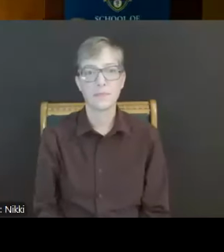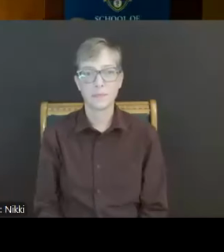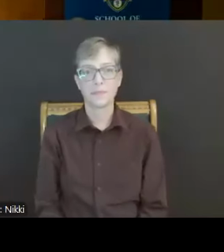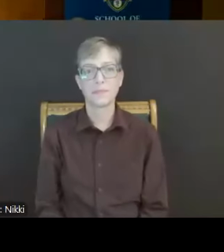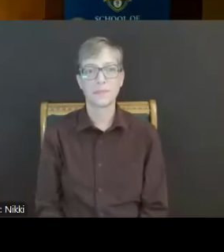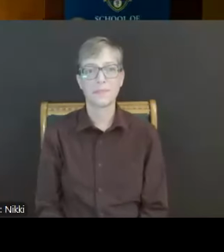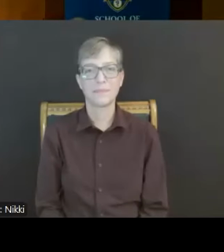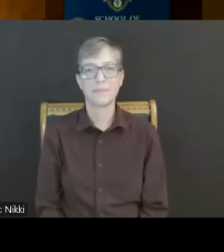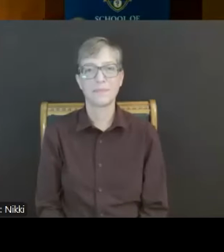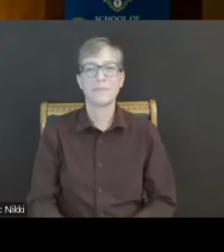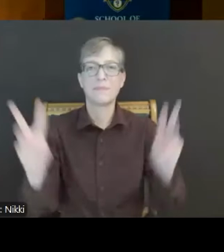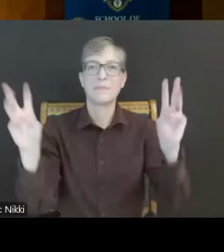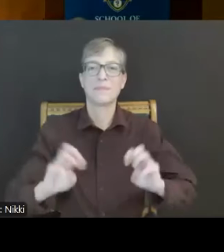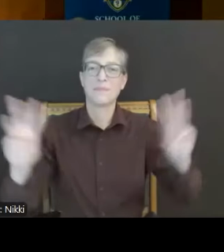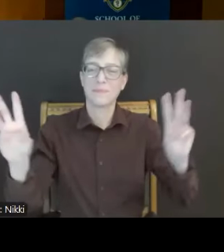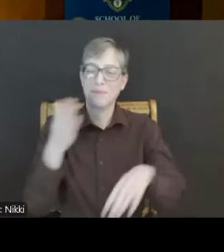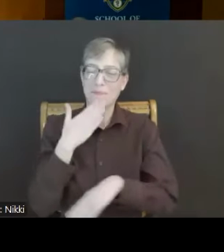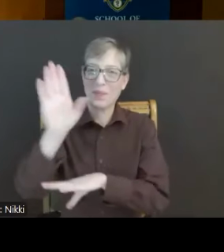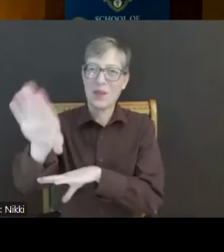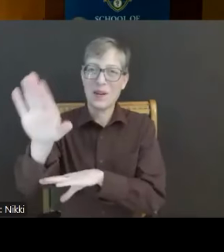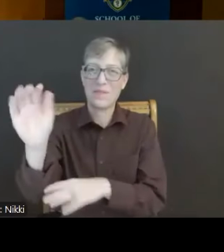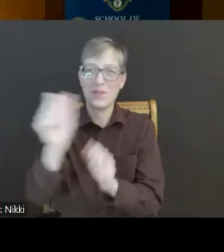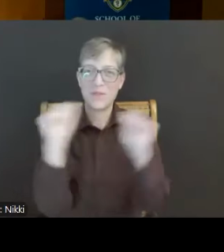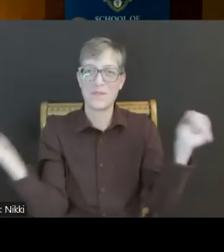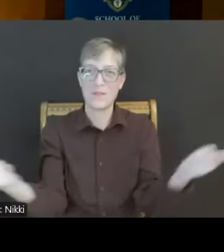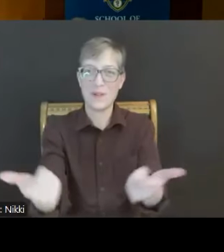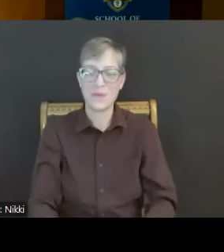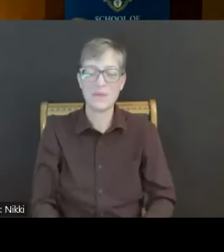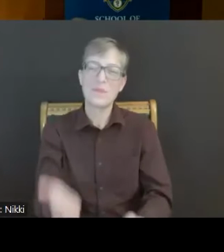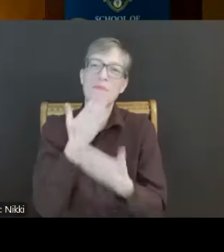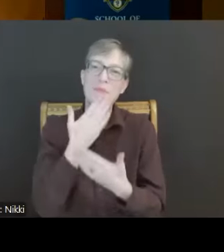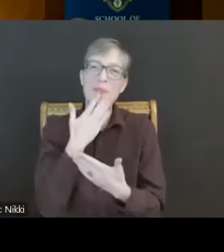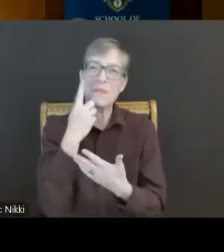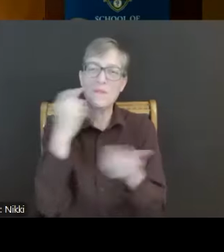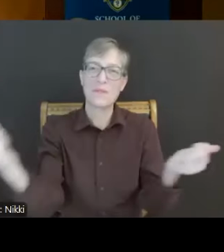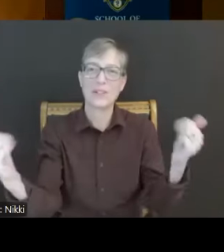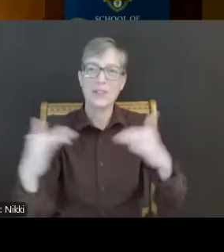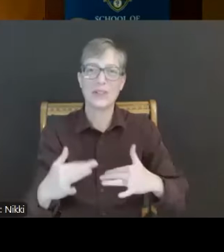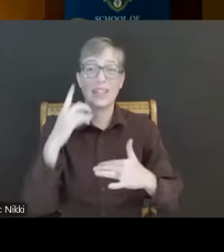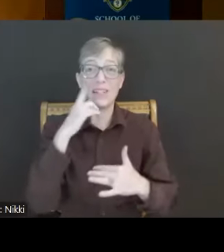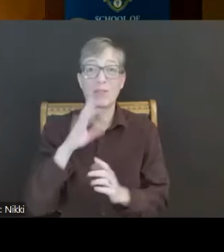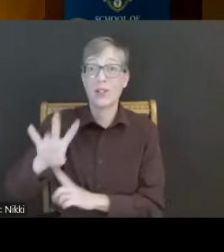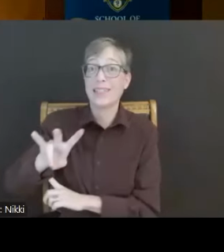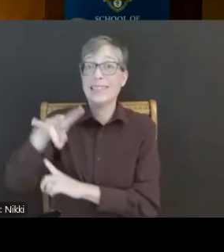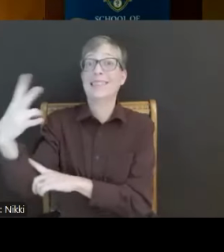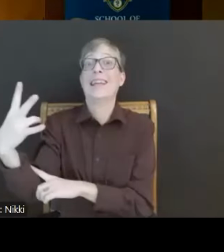well good afternoon everyone and thank you for joining us for our seventh installment of the